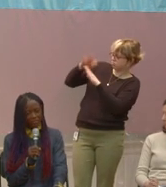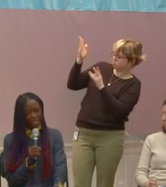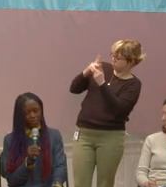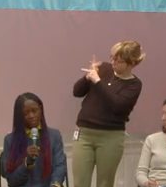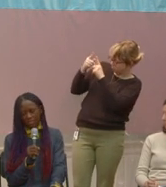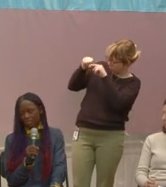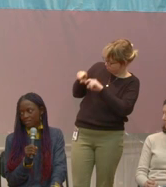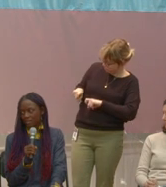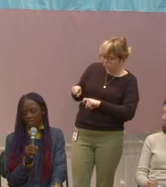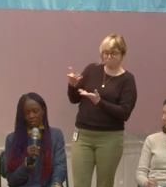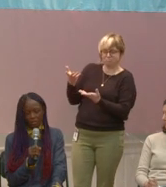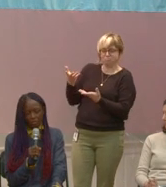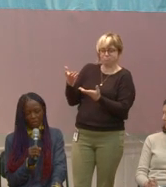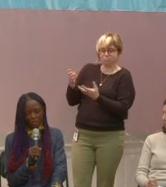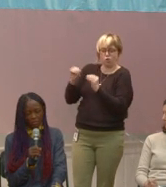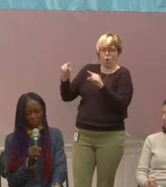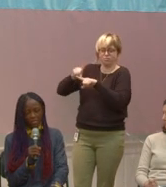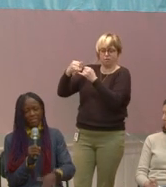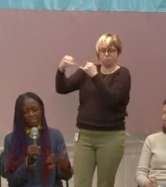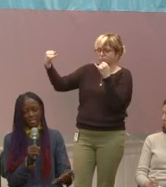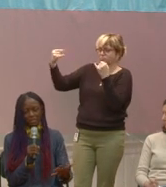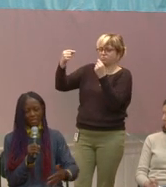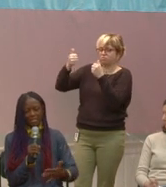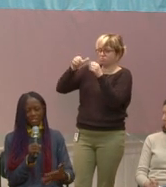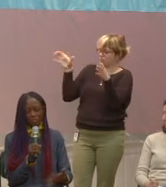kind of timelessness of of the container that is the